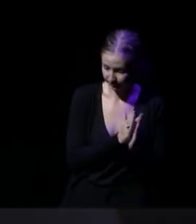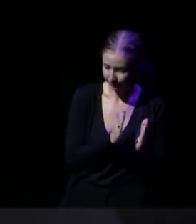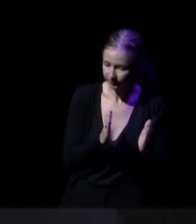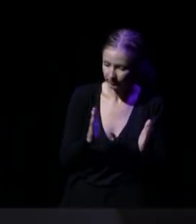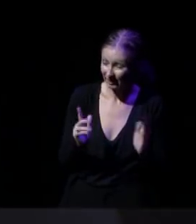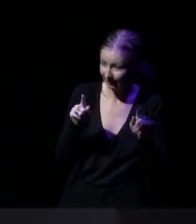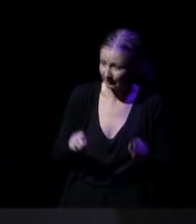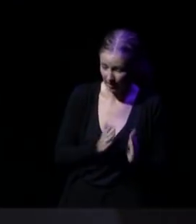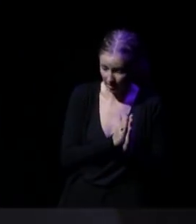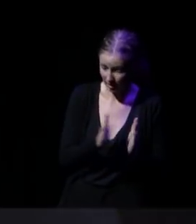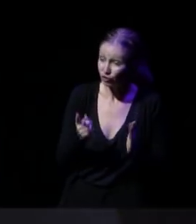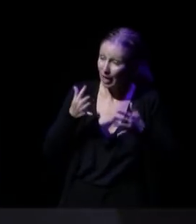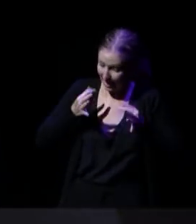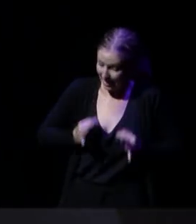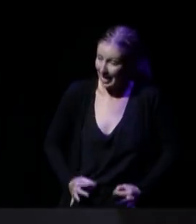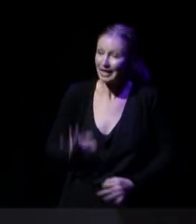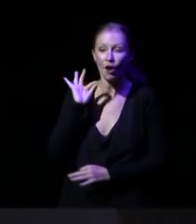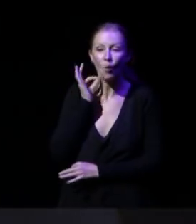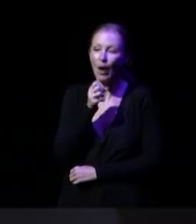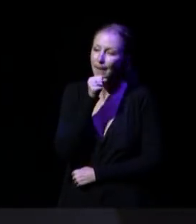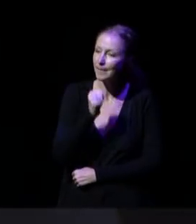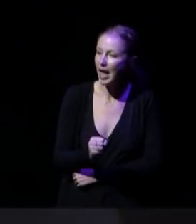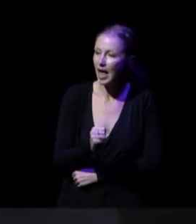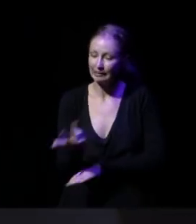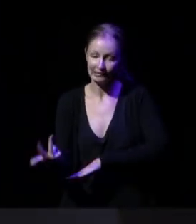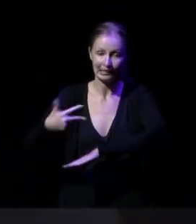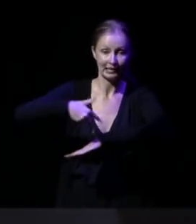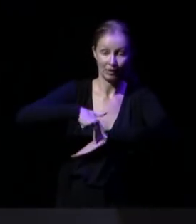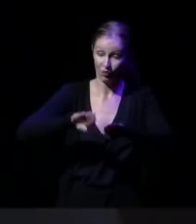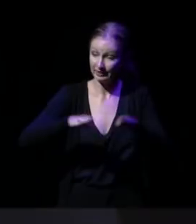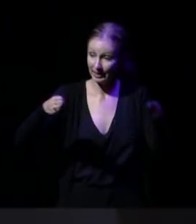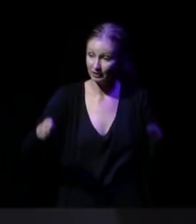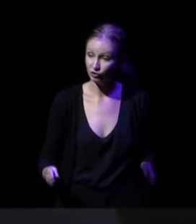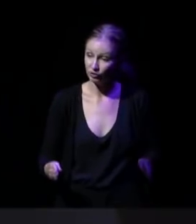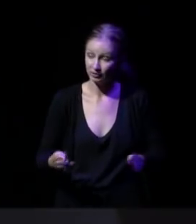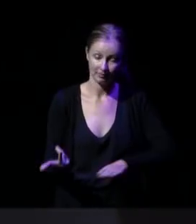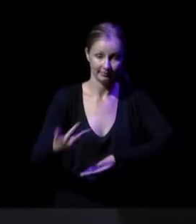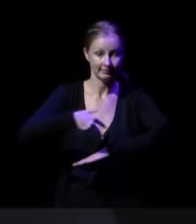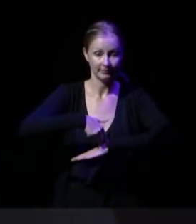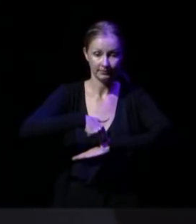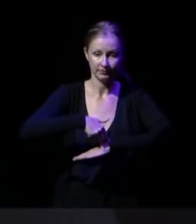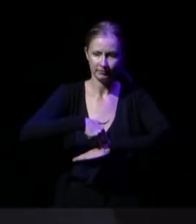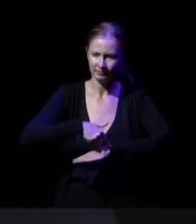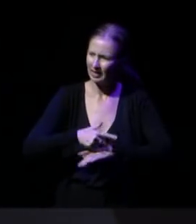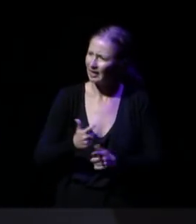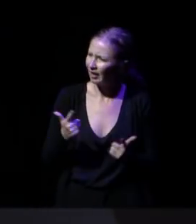she had a naked white man on stage. And he was, you know, there's a lot of vulnerability in nudity.